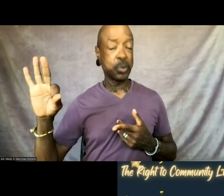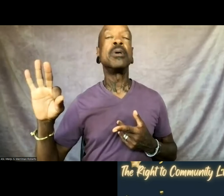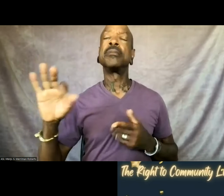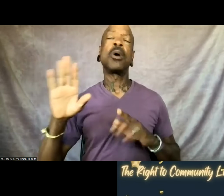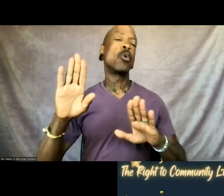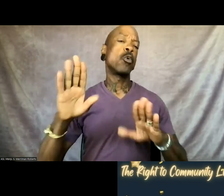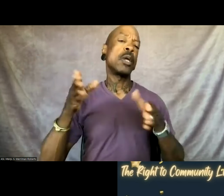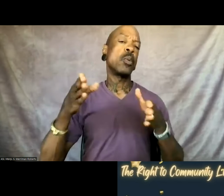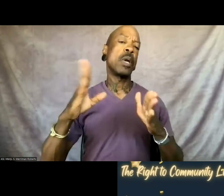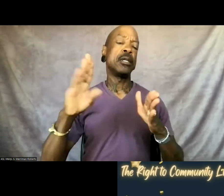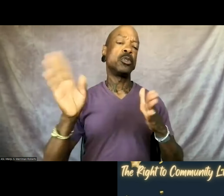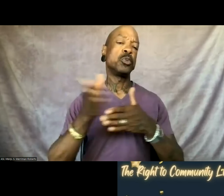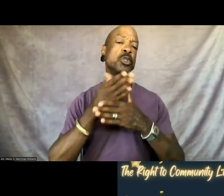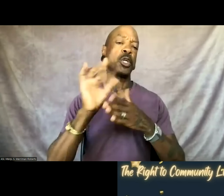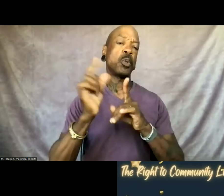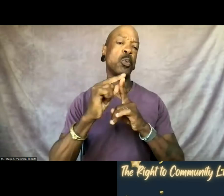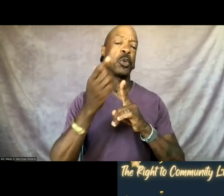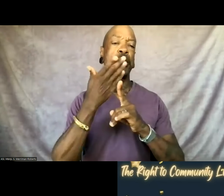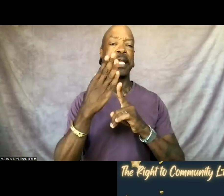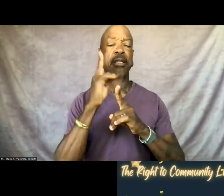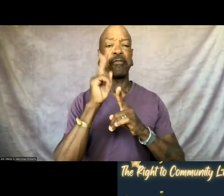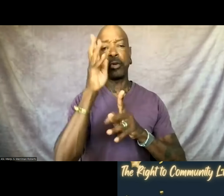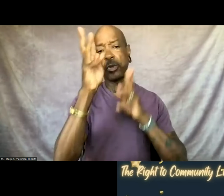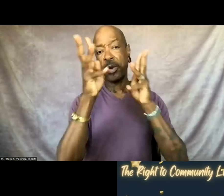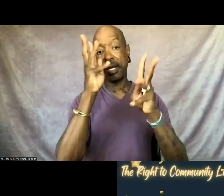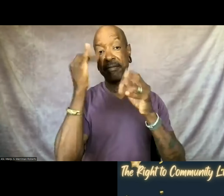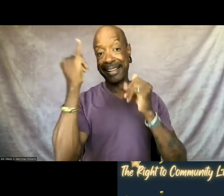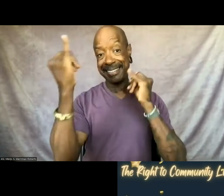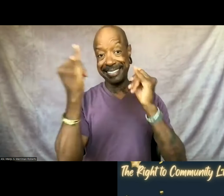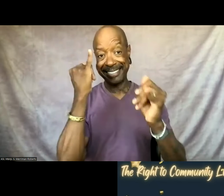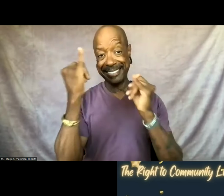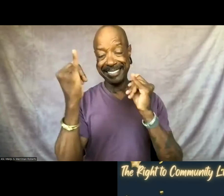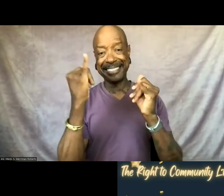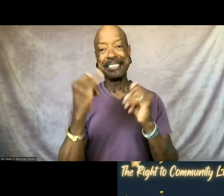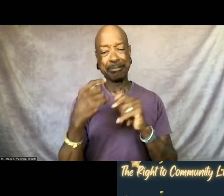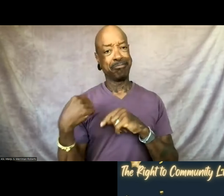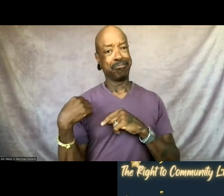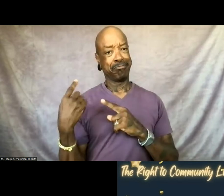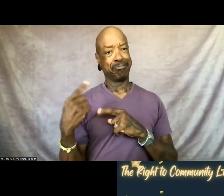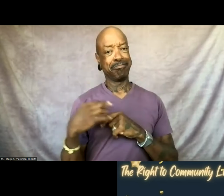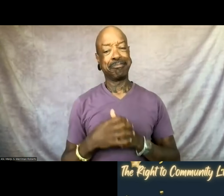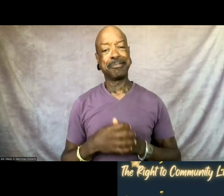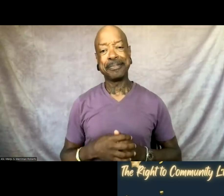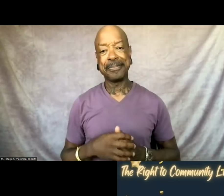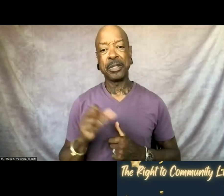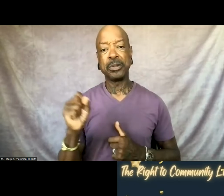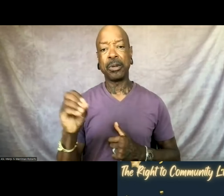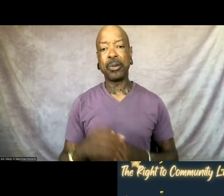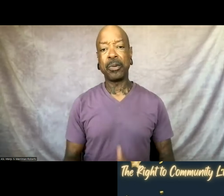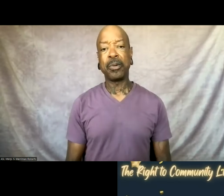information in the newsletter that goes out to residents at my co-op saint Francisco on in San Francisco. What a great